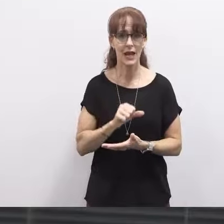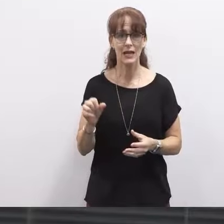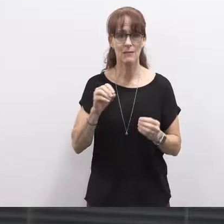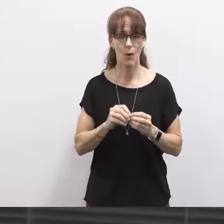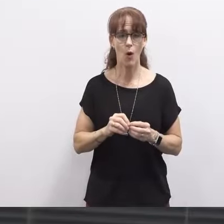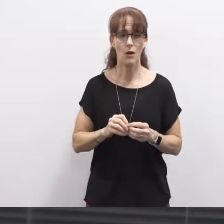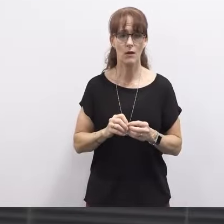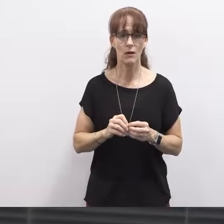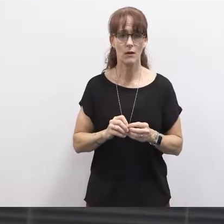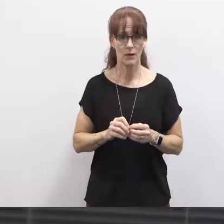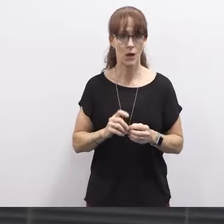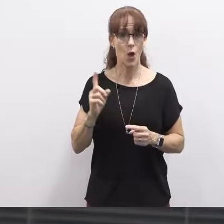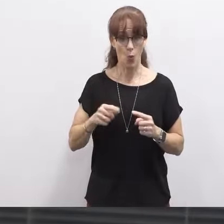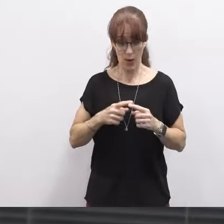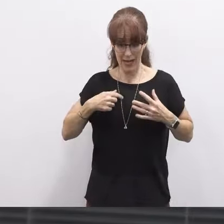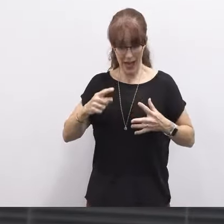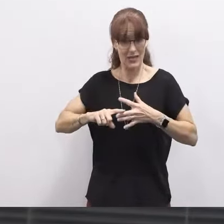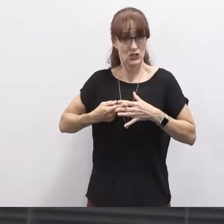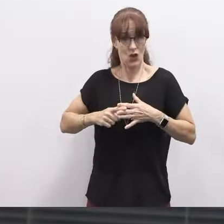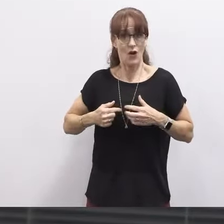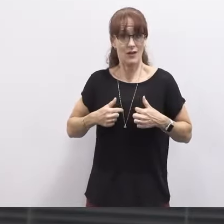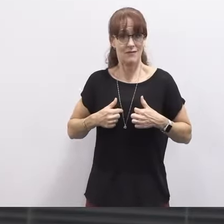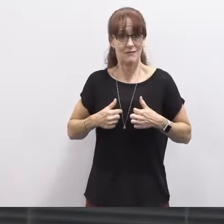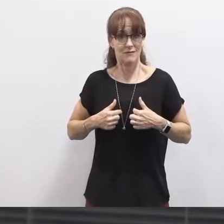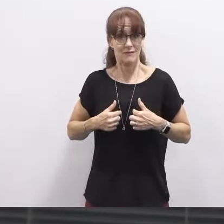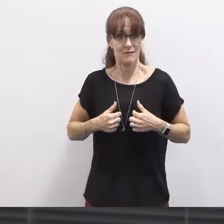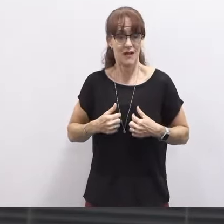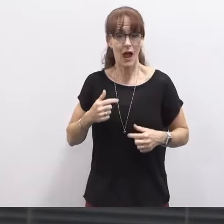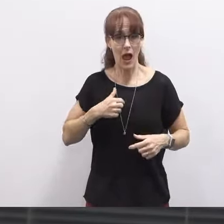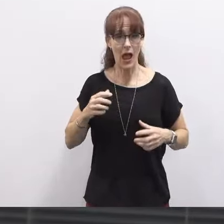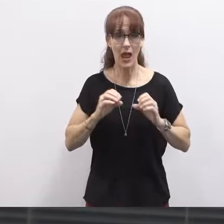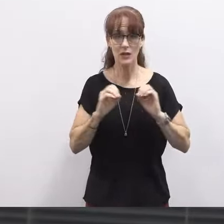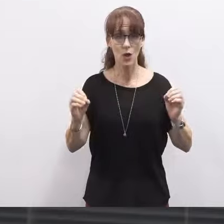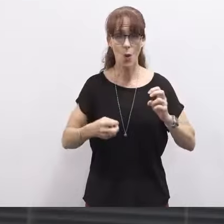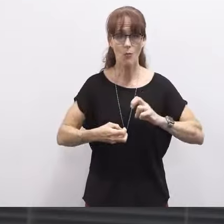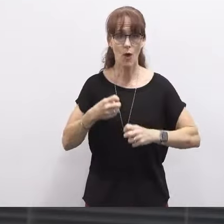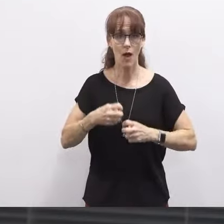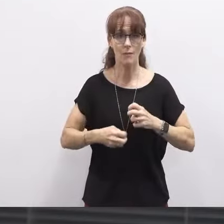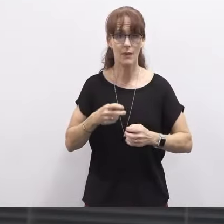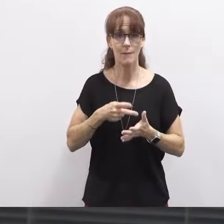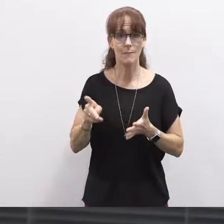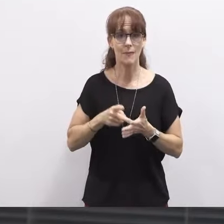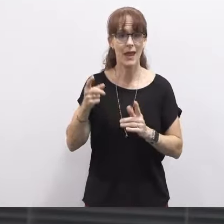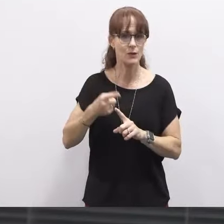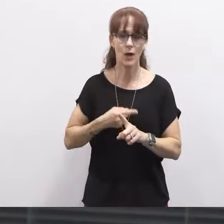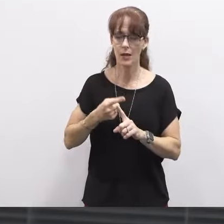Like when I first started, I had no problem paying rent